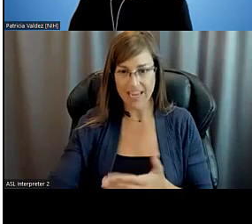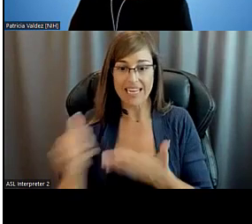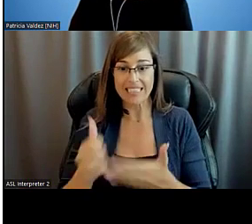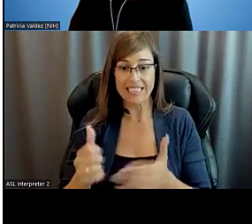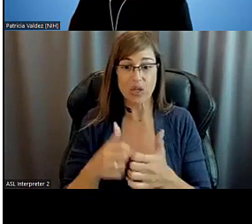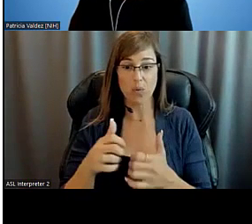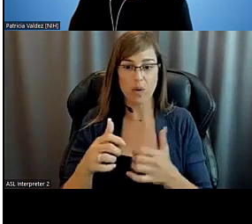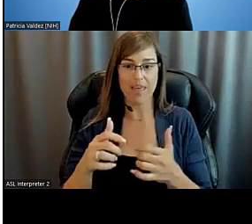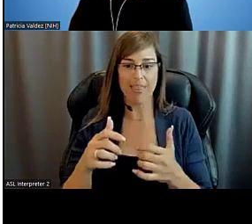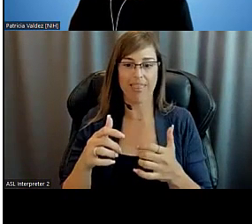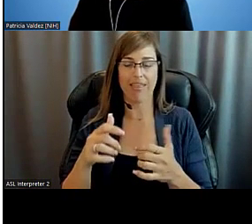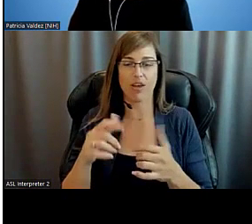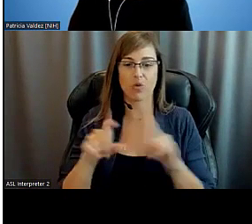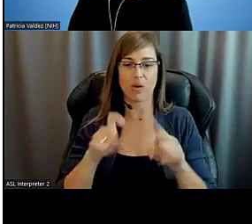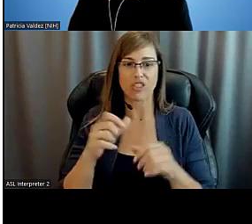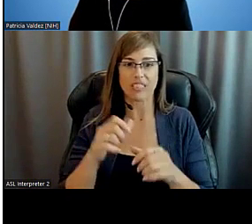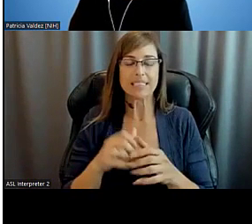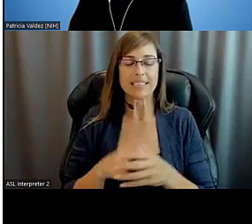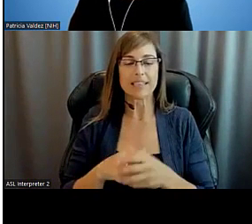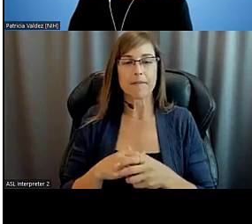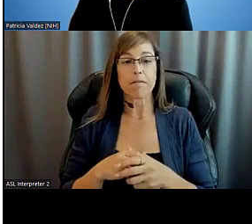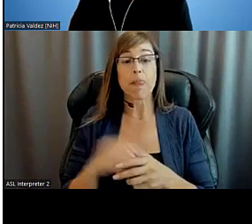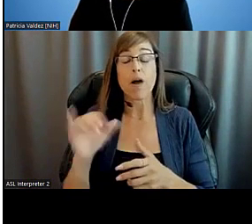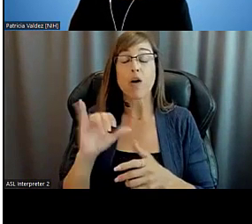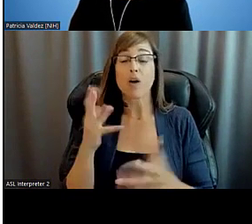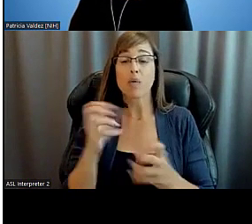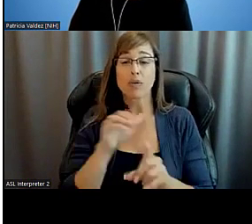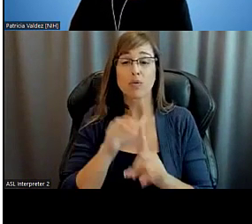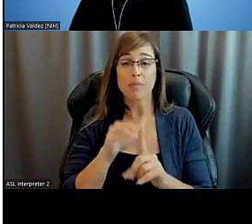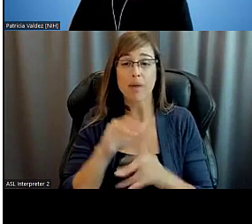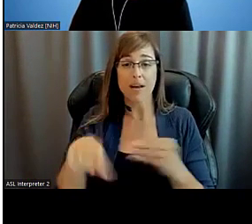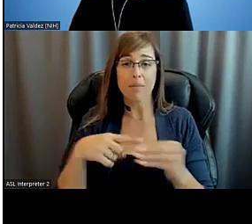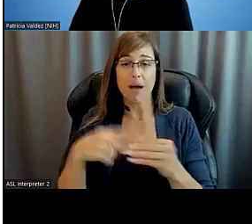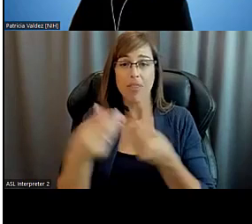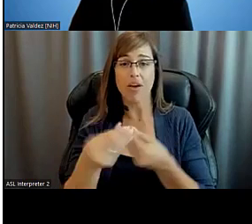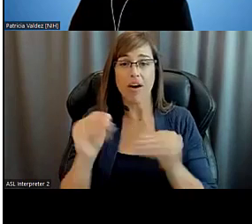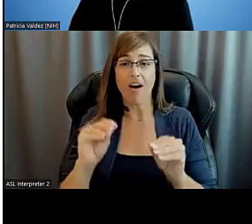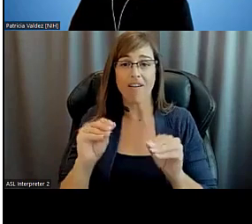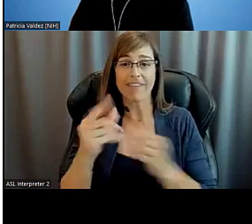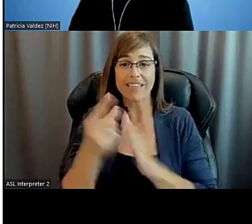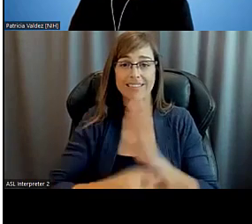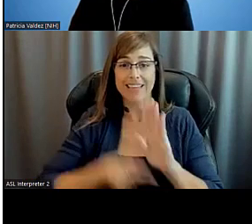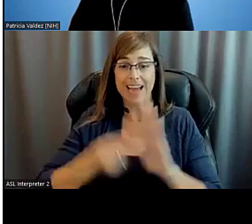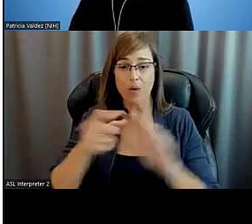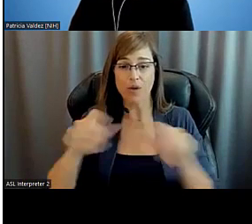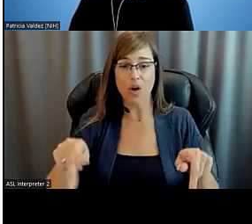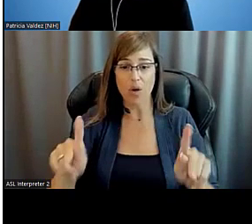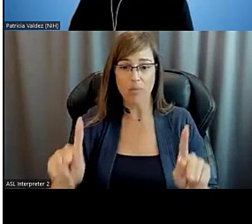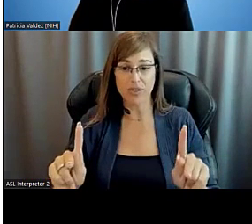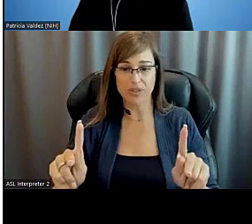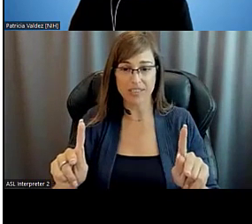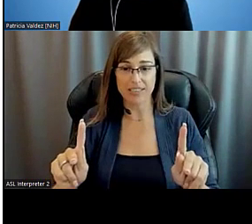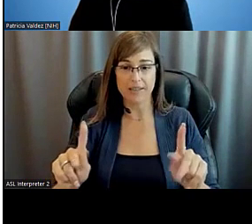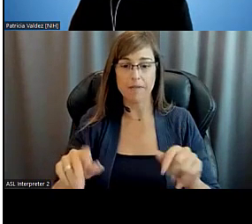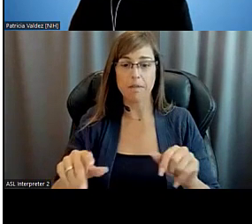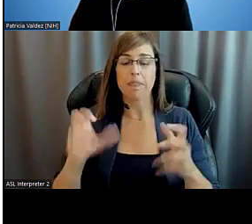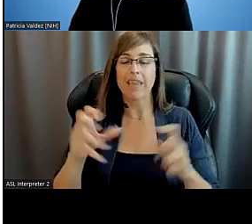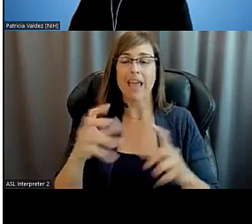and I do want to remind folks about that office hours opportunity. You can reserve a 20-minute chat